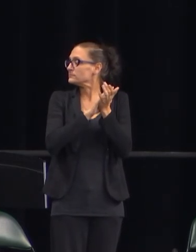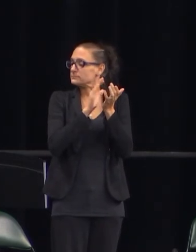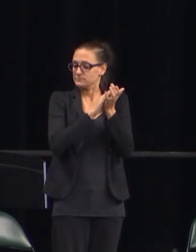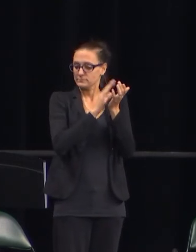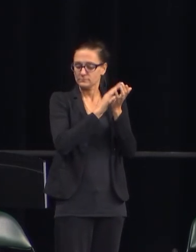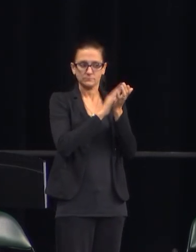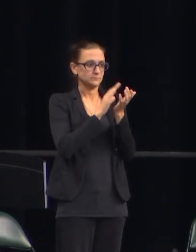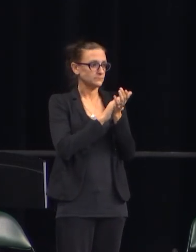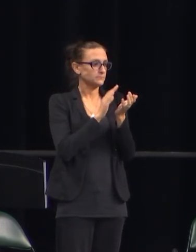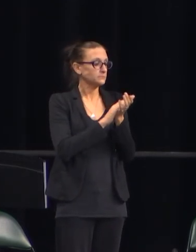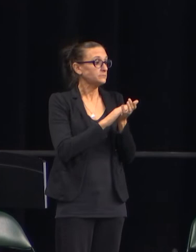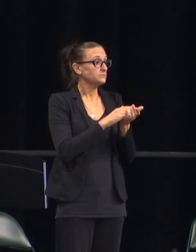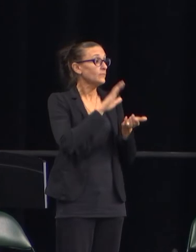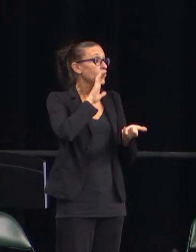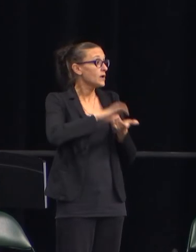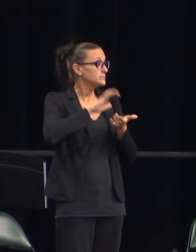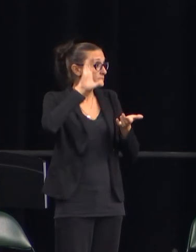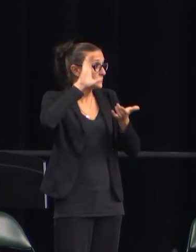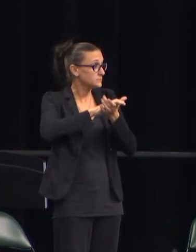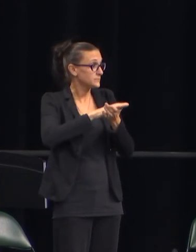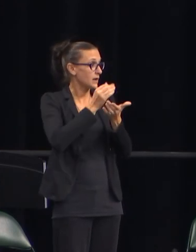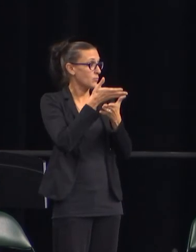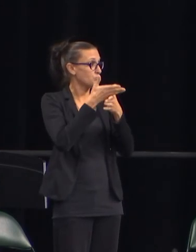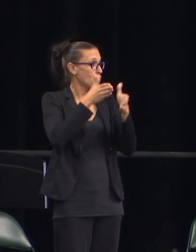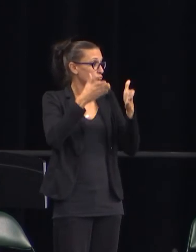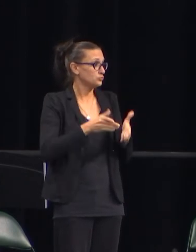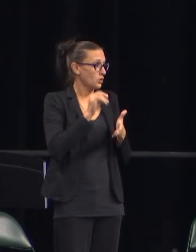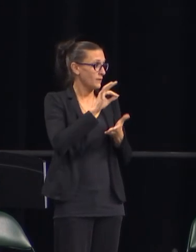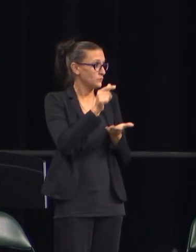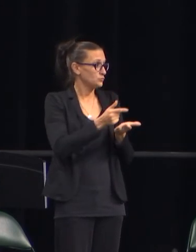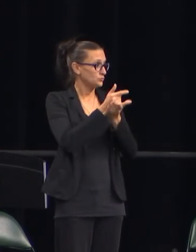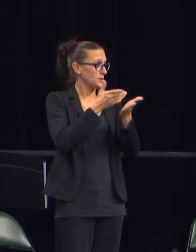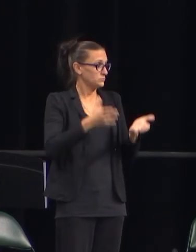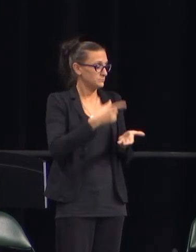Could the spouses and partners of the graduates please stand?